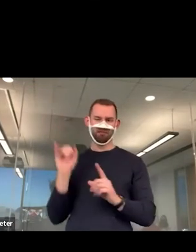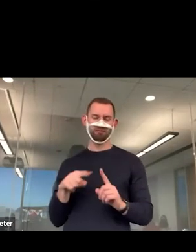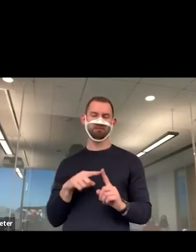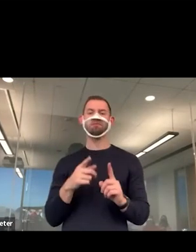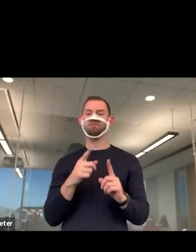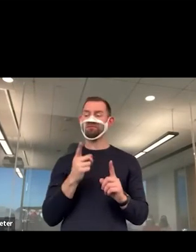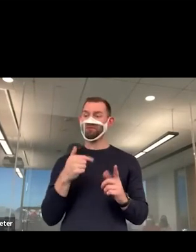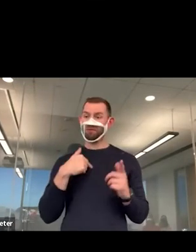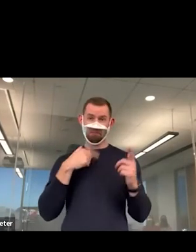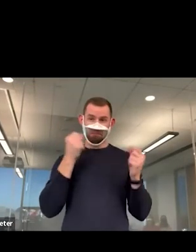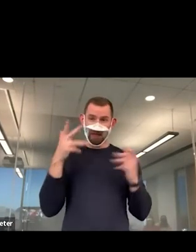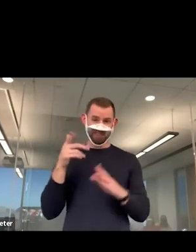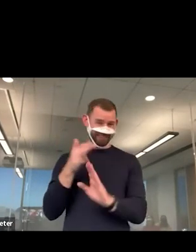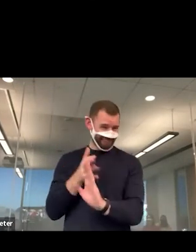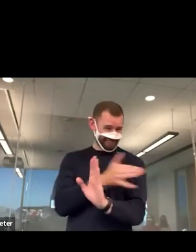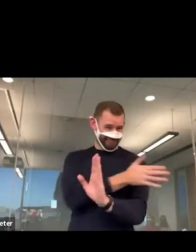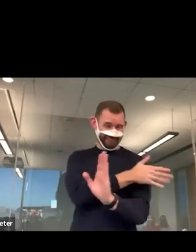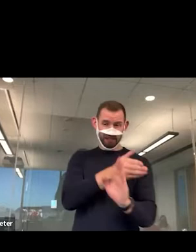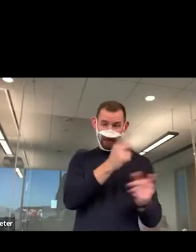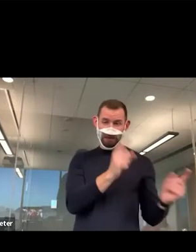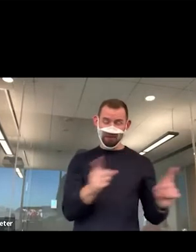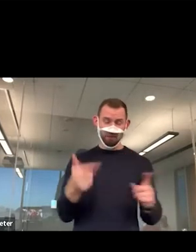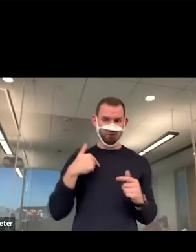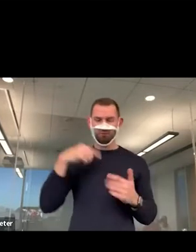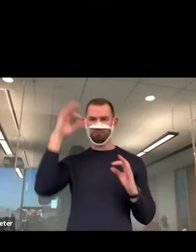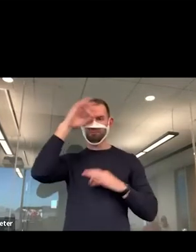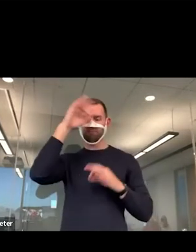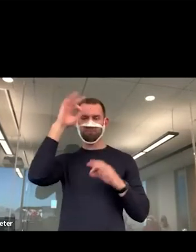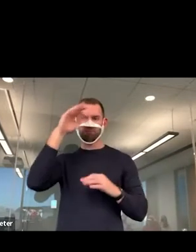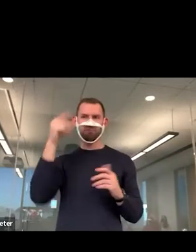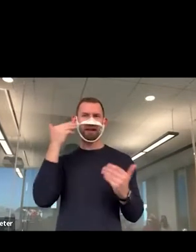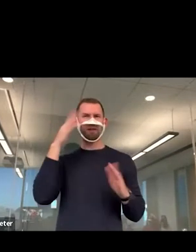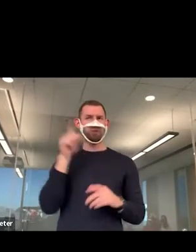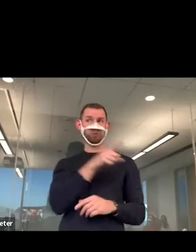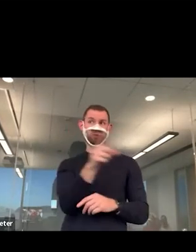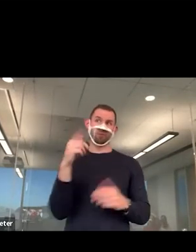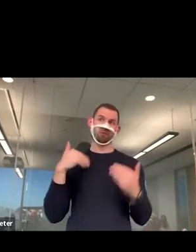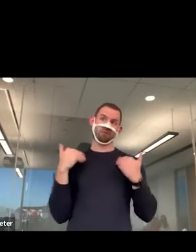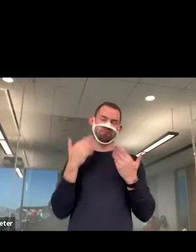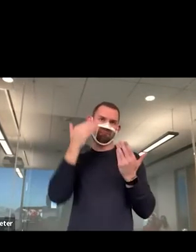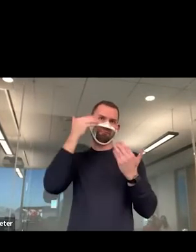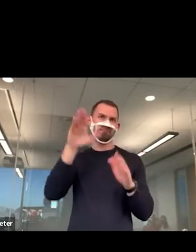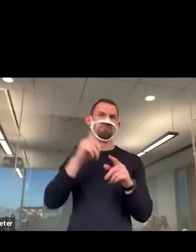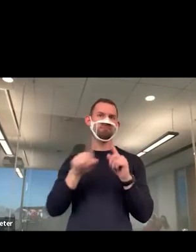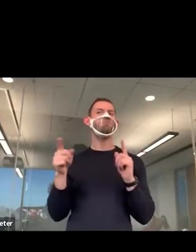i don't know maybe you're all too young but i don't know who remembers anything back in the 70s